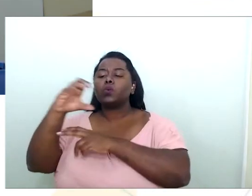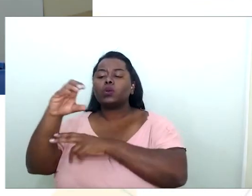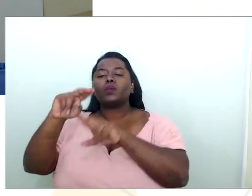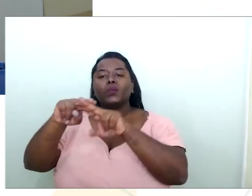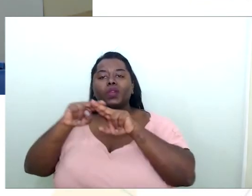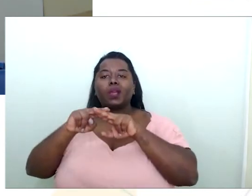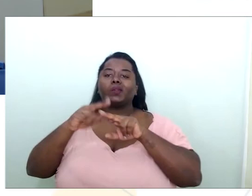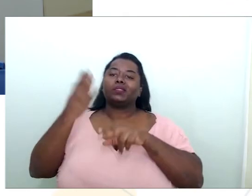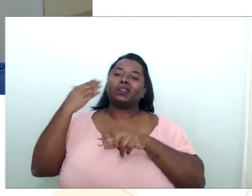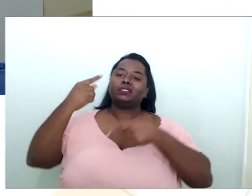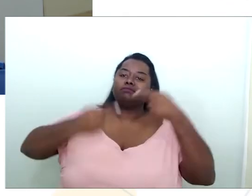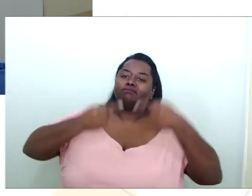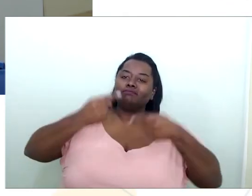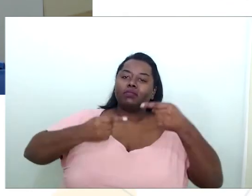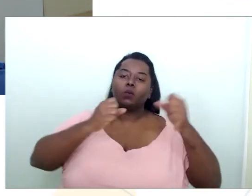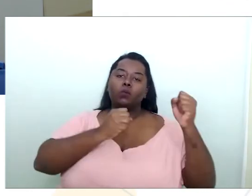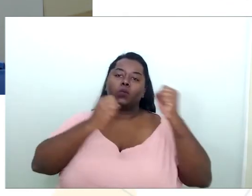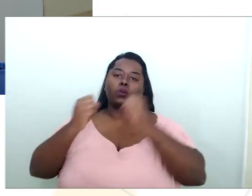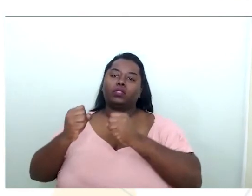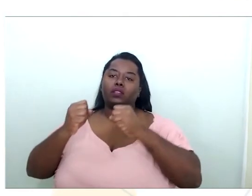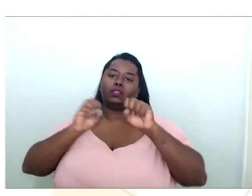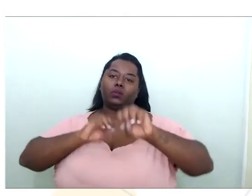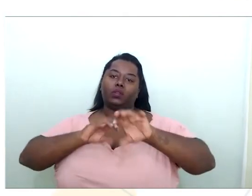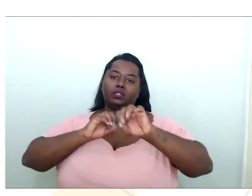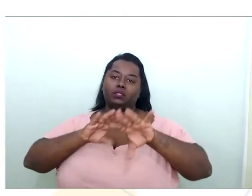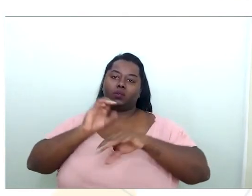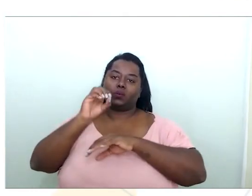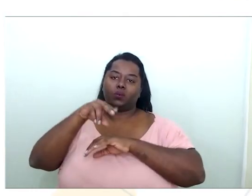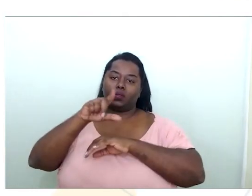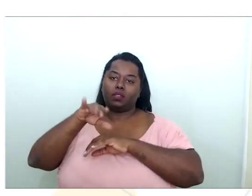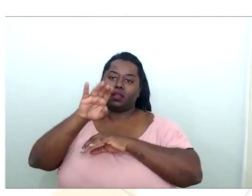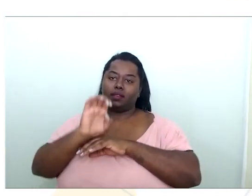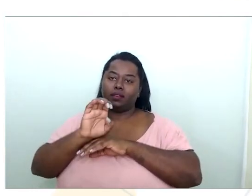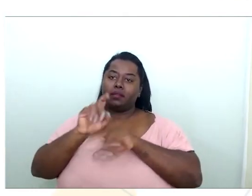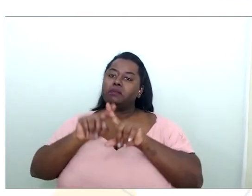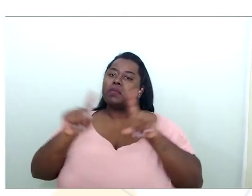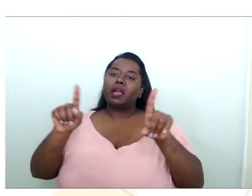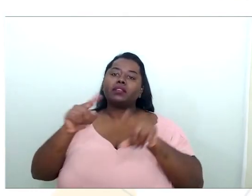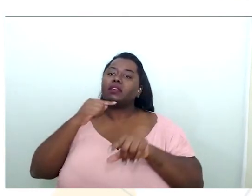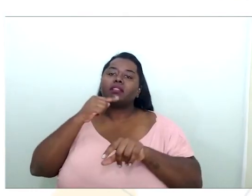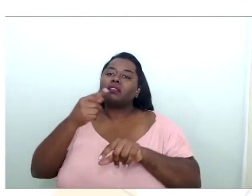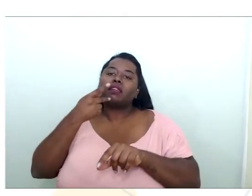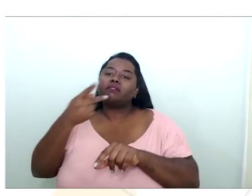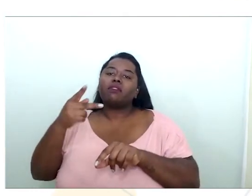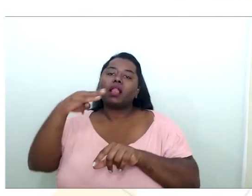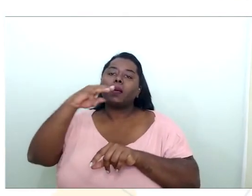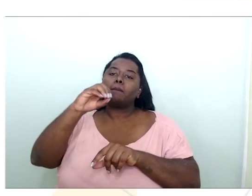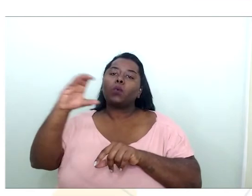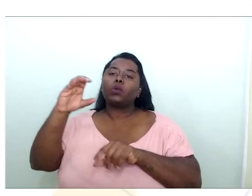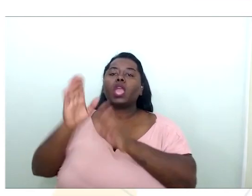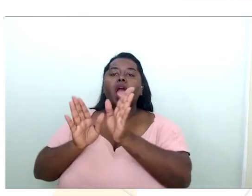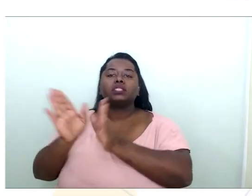online education but nobody talks about MOOCs that are accessible in print form